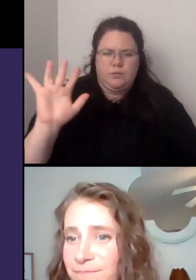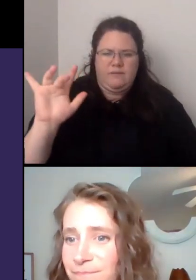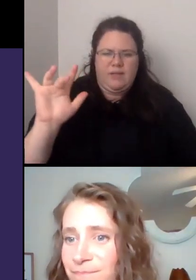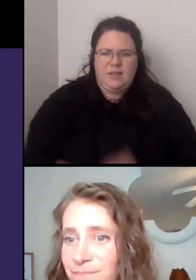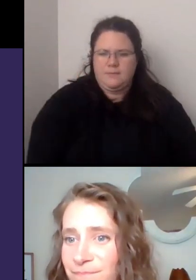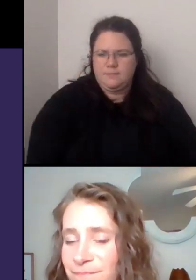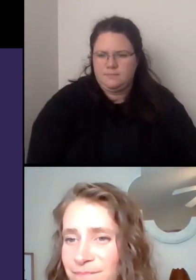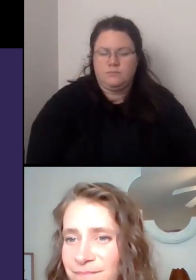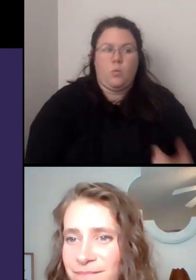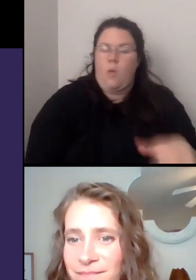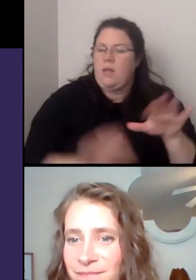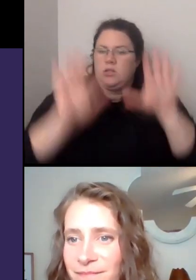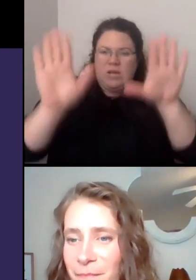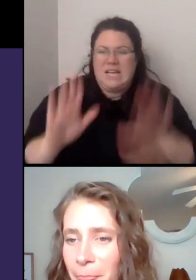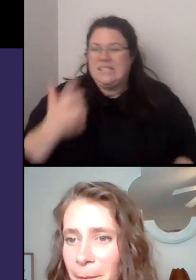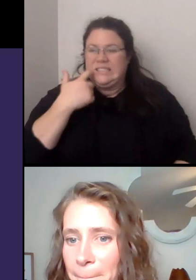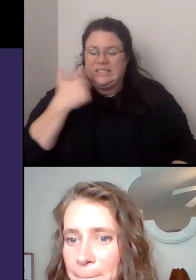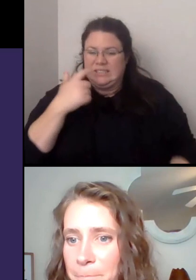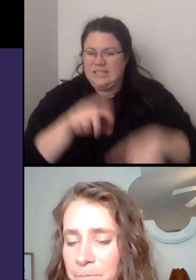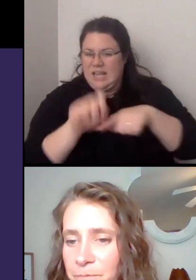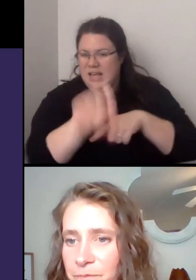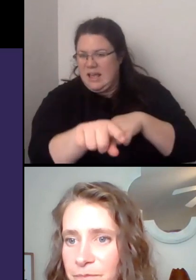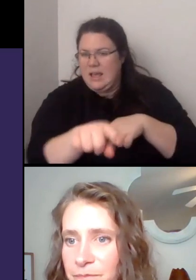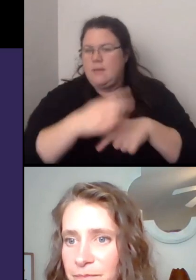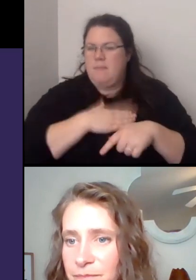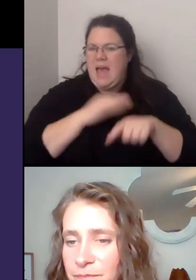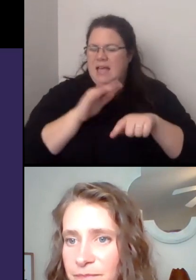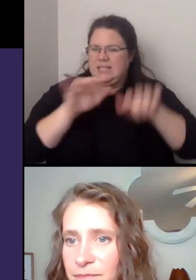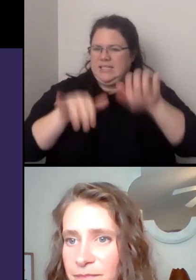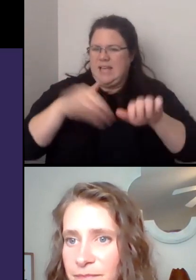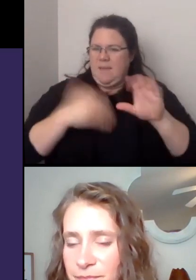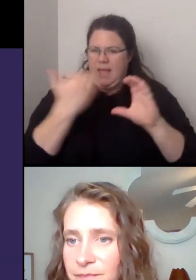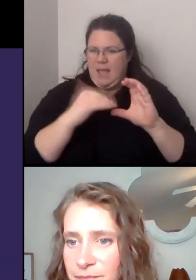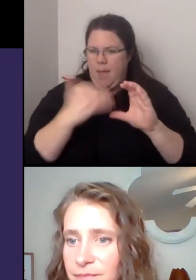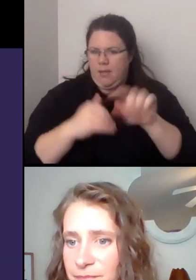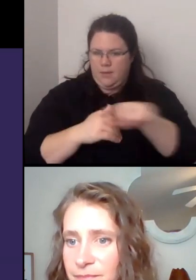That's great. Thank you. And I've just dropped my email here at the garden in the chat. Please go ahead and email me.